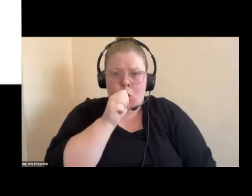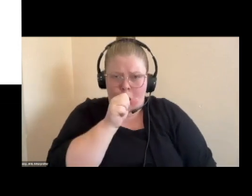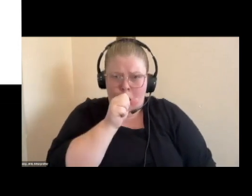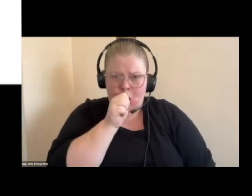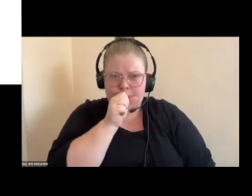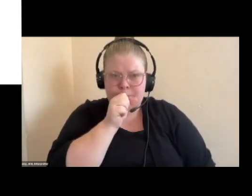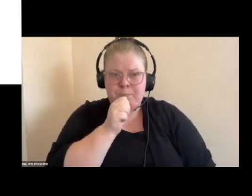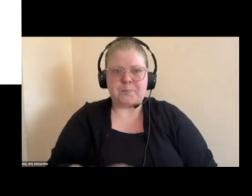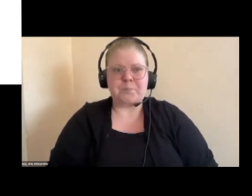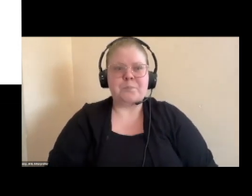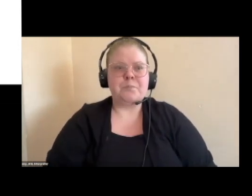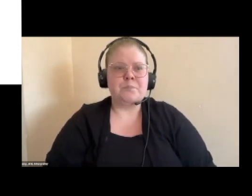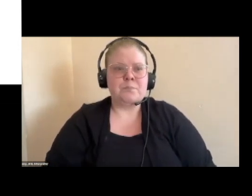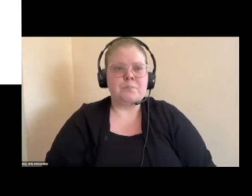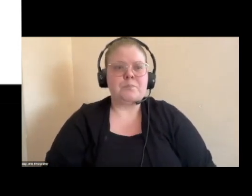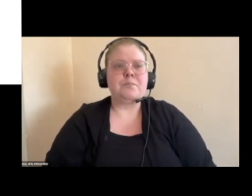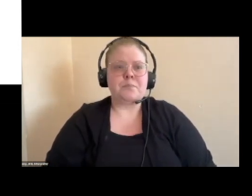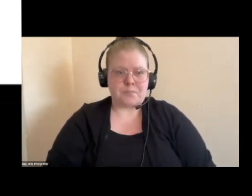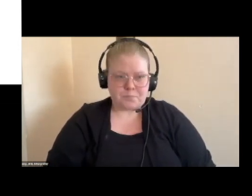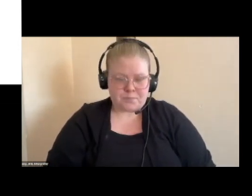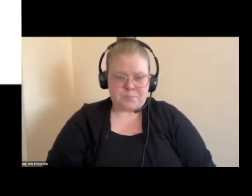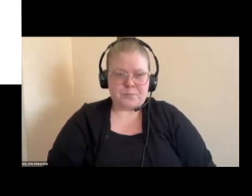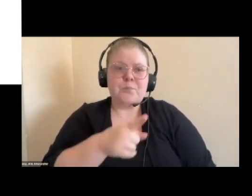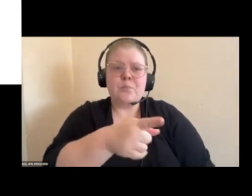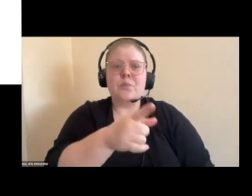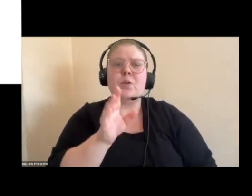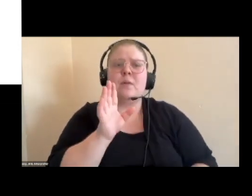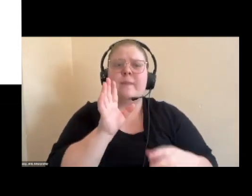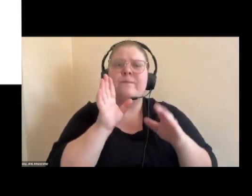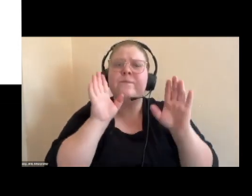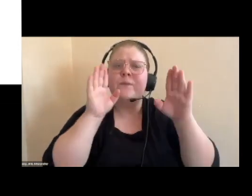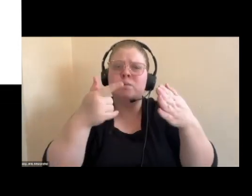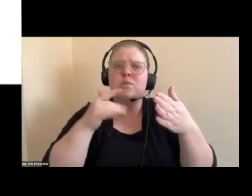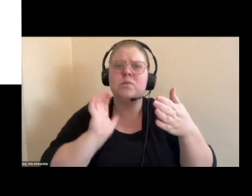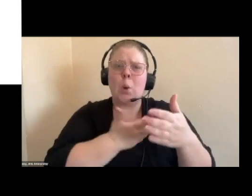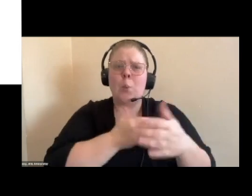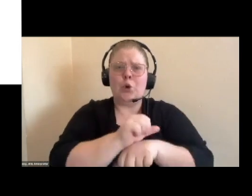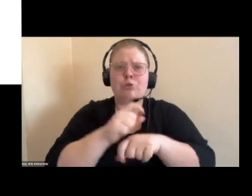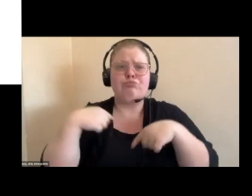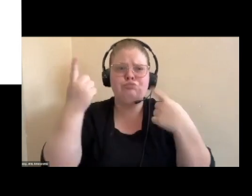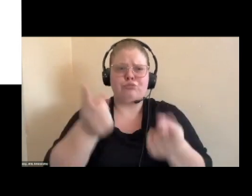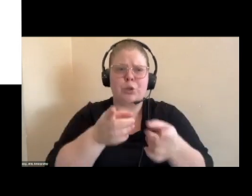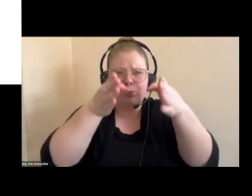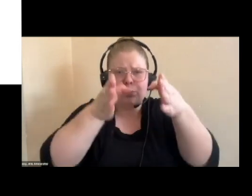we've done on person centered planning. Person centered planning is required